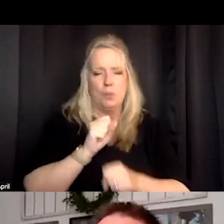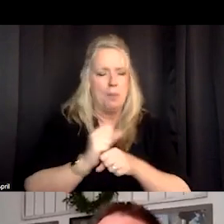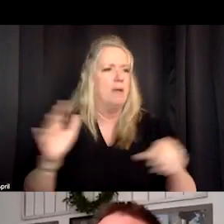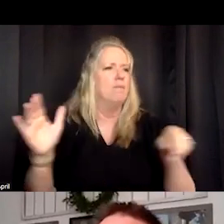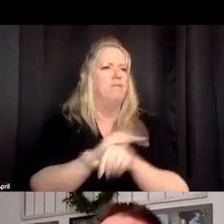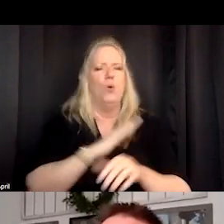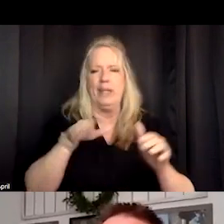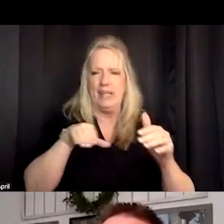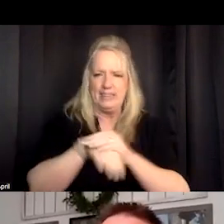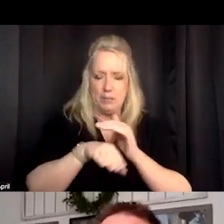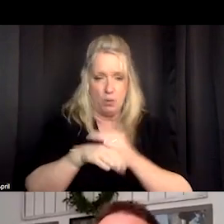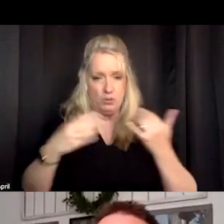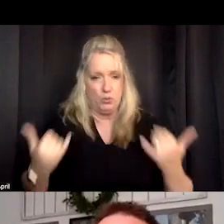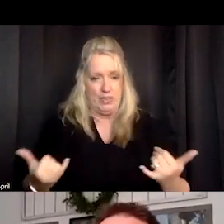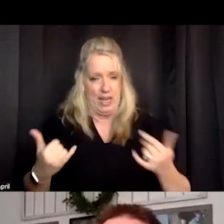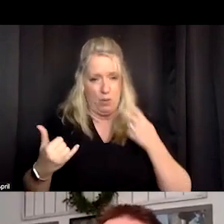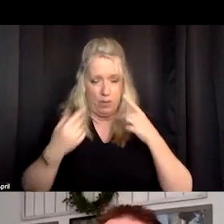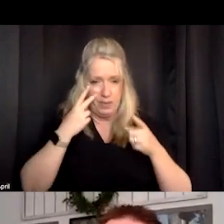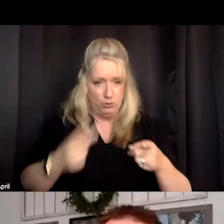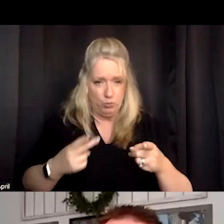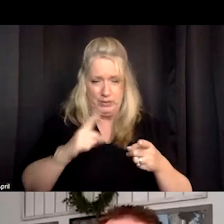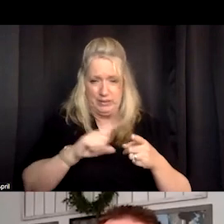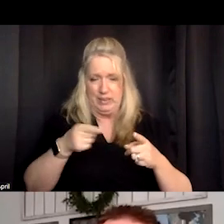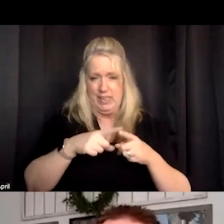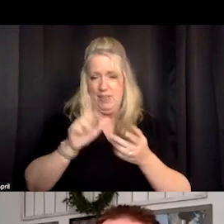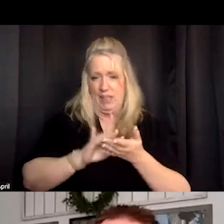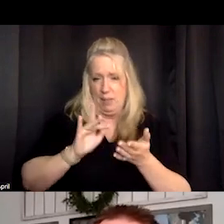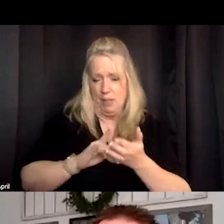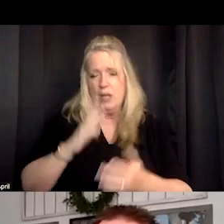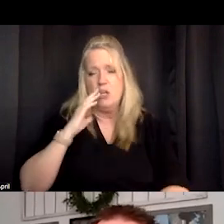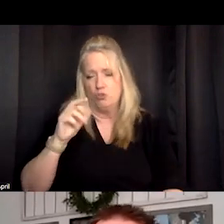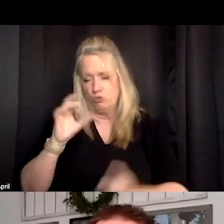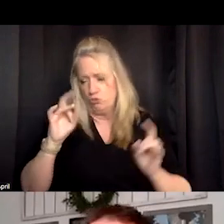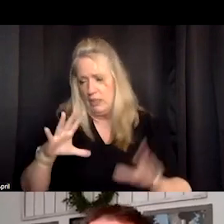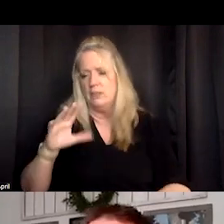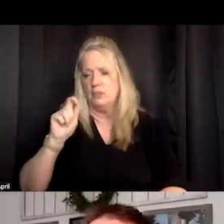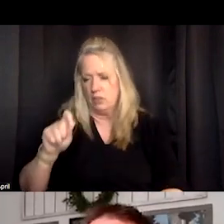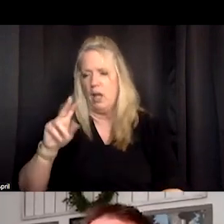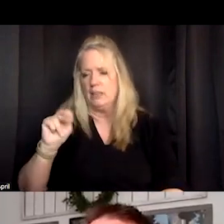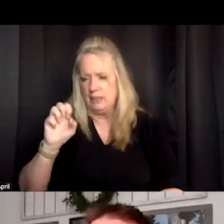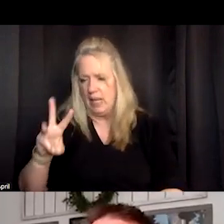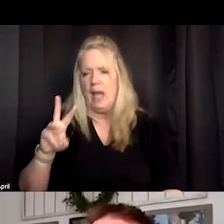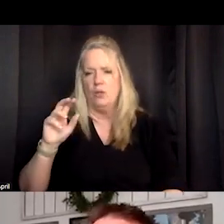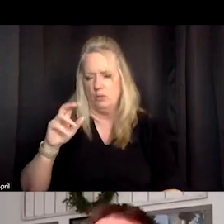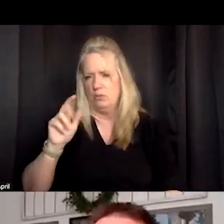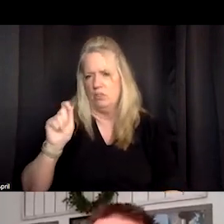WHAT YOU ARE SEEING HERE, CALCULATOR.CRISISNOW.COM WEBSITE. ONCE YOU GET THERE. CLICK IN. USE THE